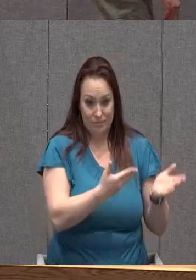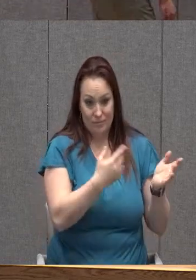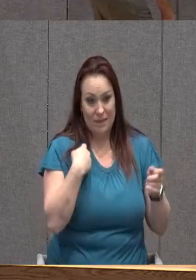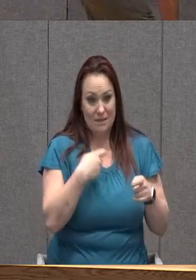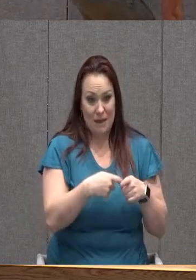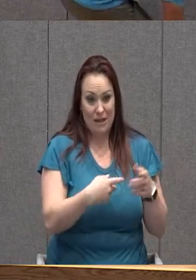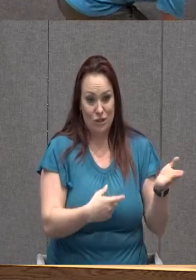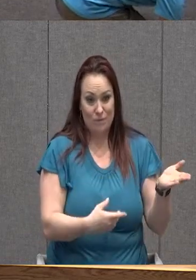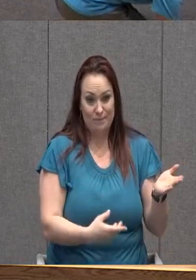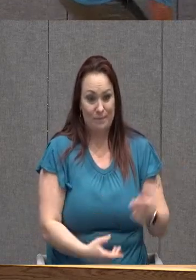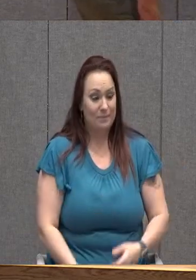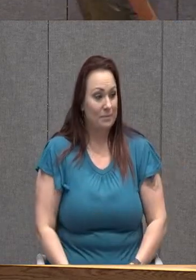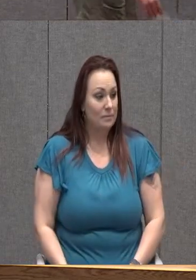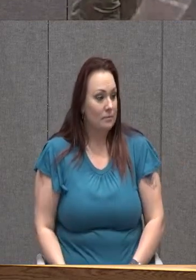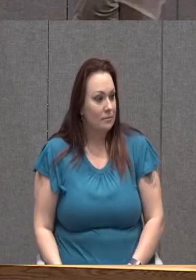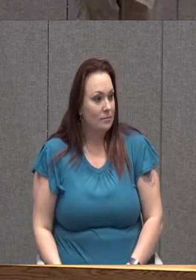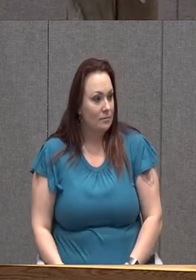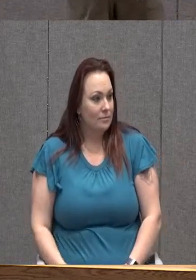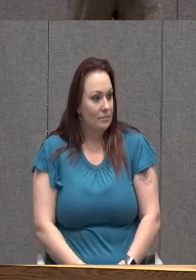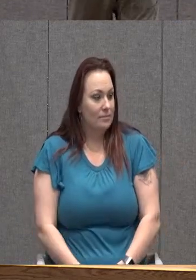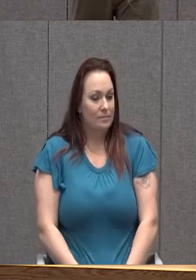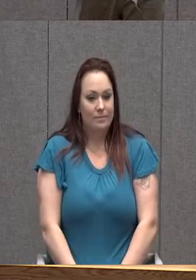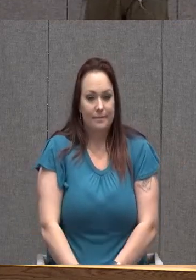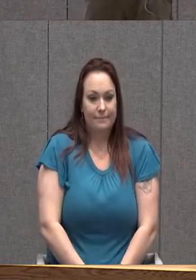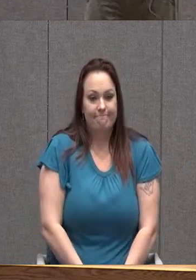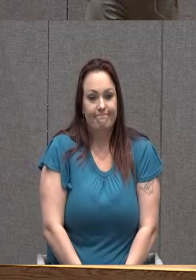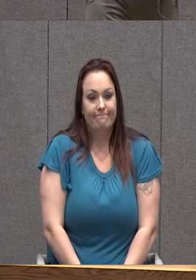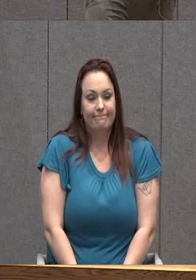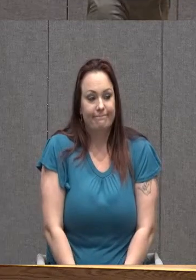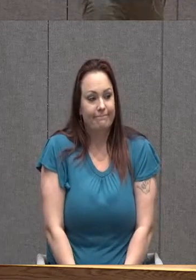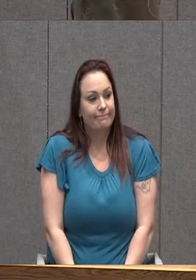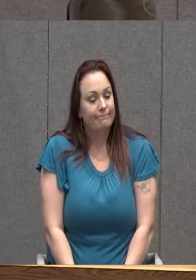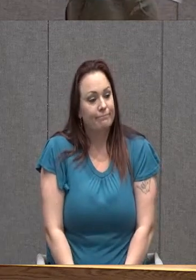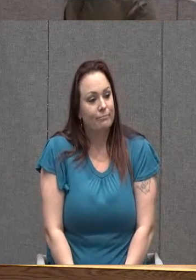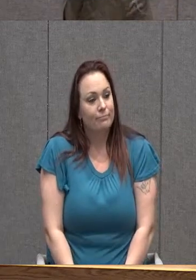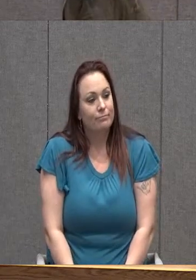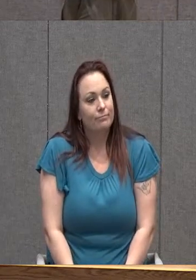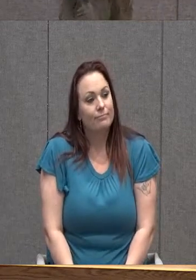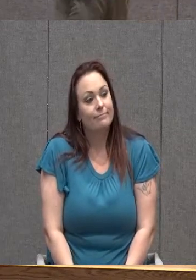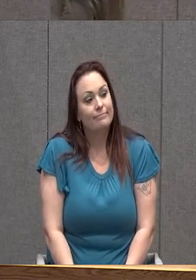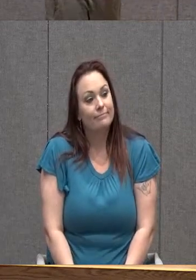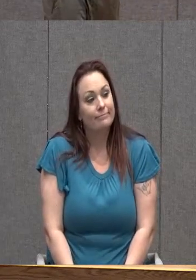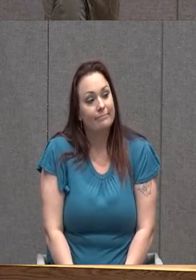I don't know if I can do this one (in foreign language)